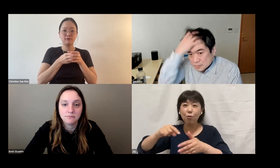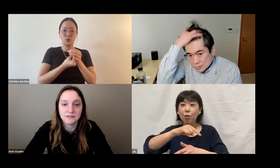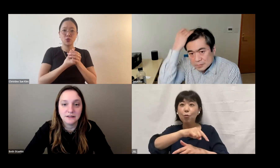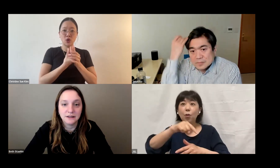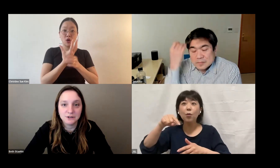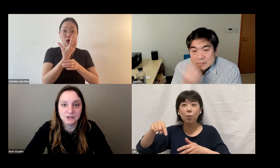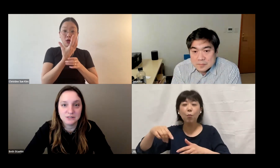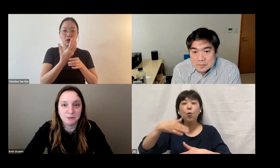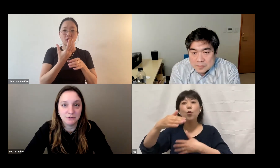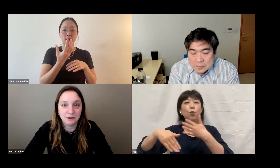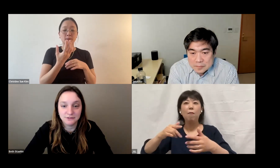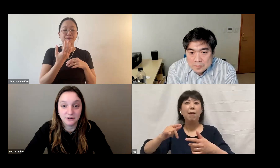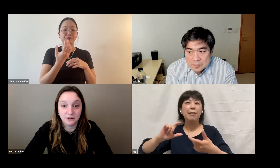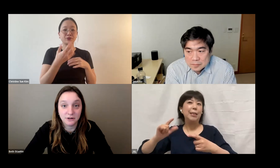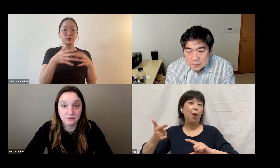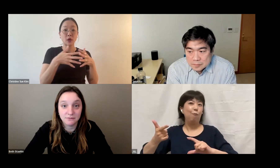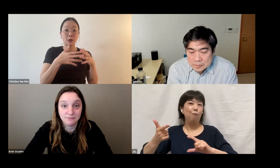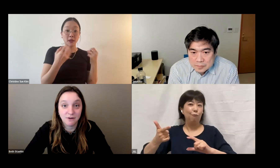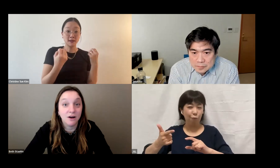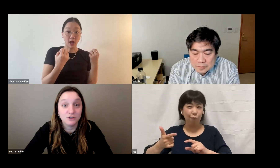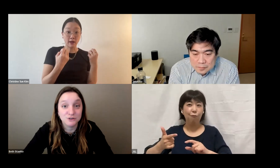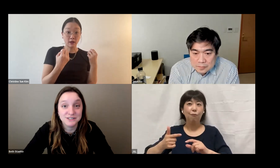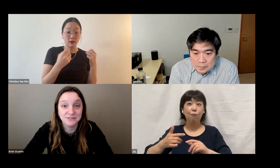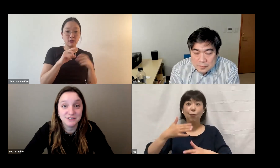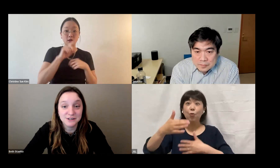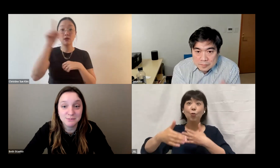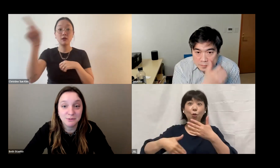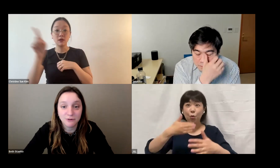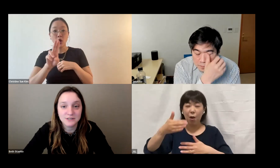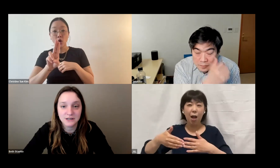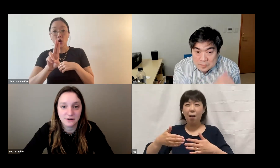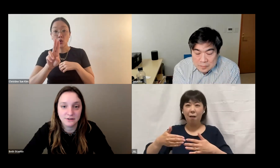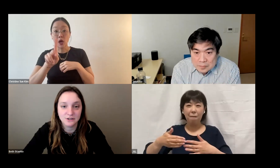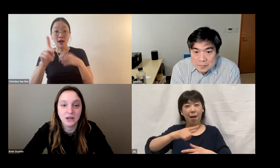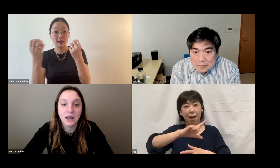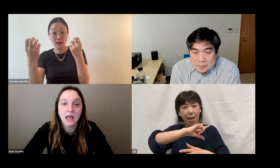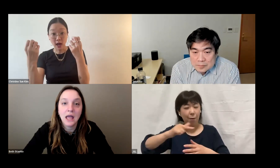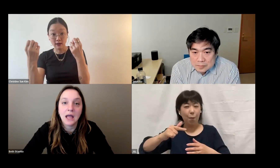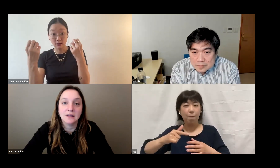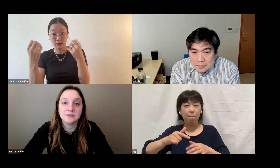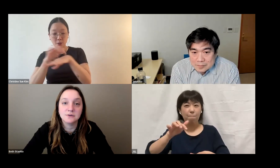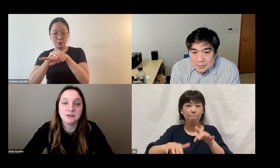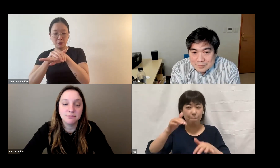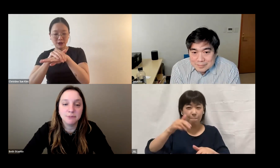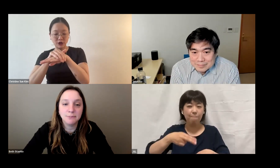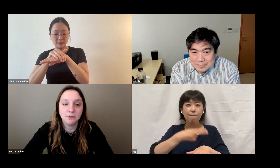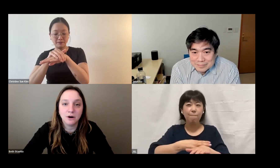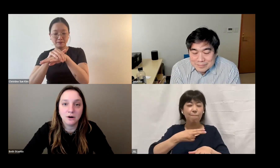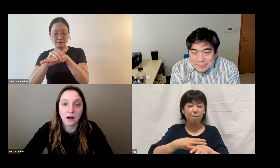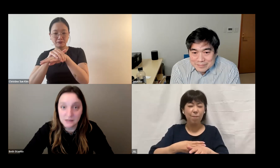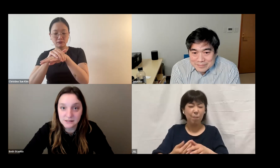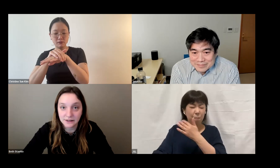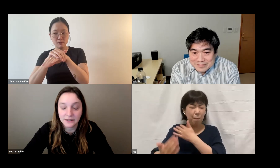Sign language has been around for hundreds of years before technology, and so deaf people are isolated.